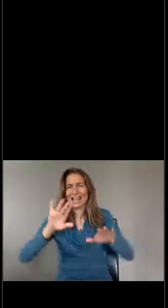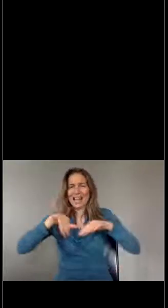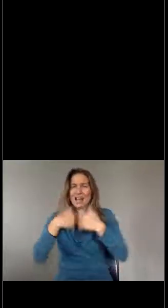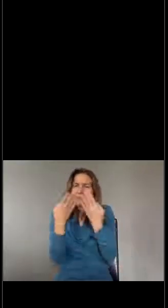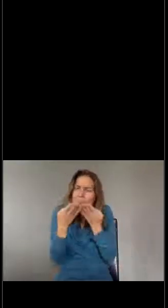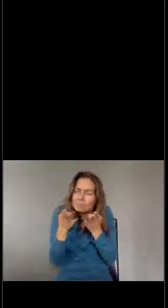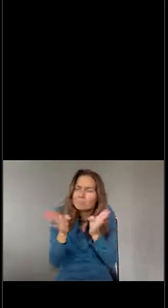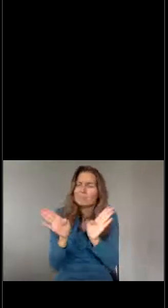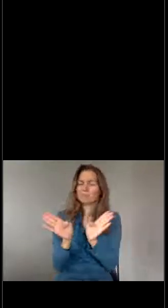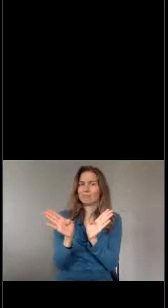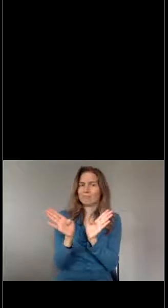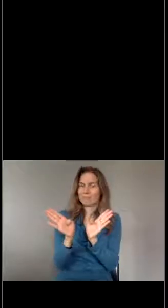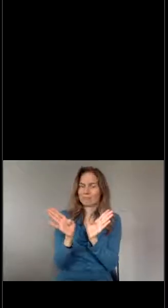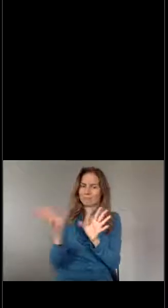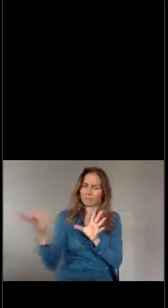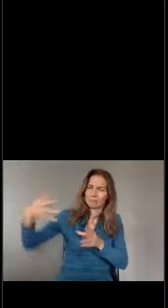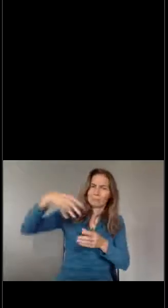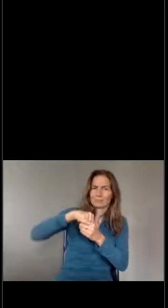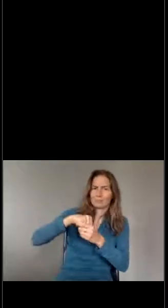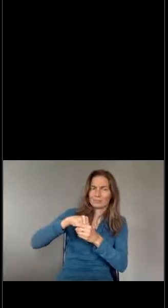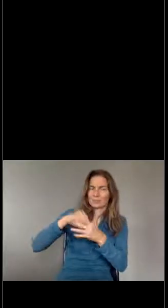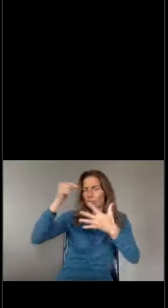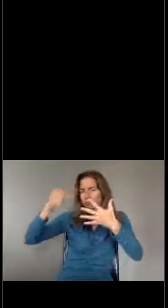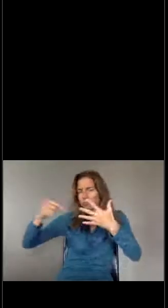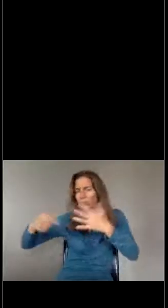There are many ways we can measure these direct costs.